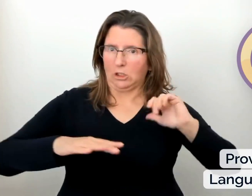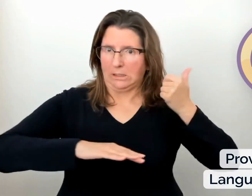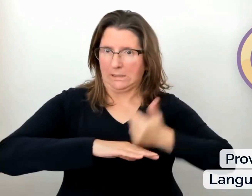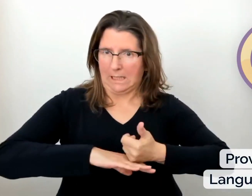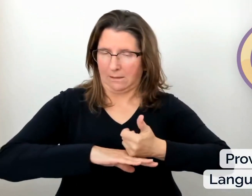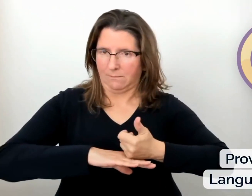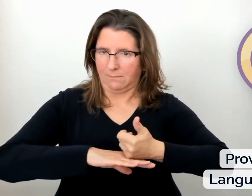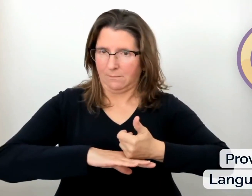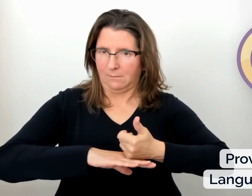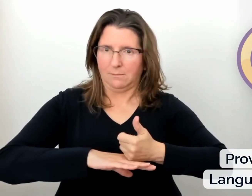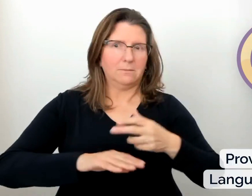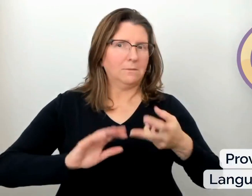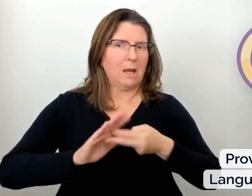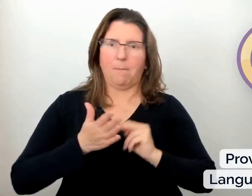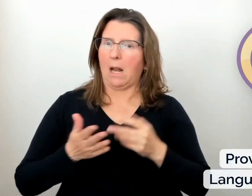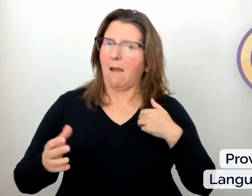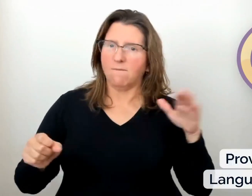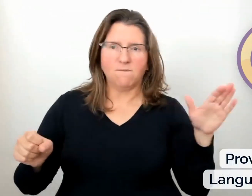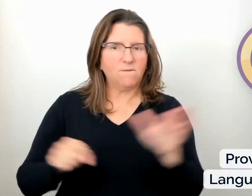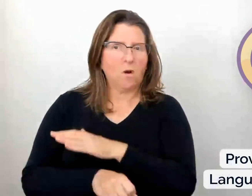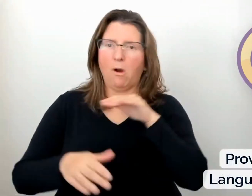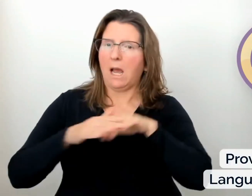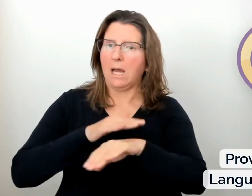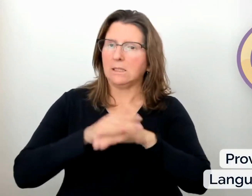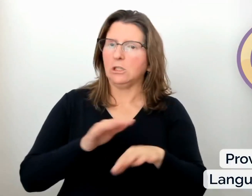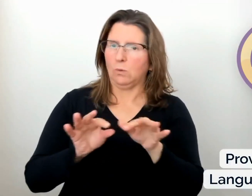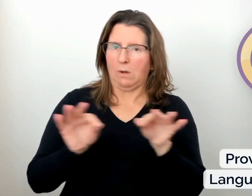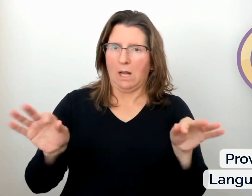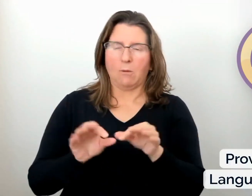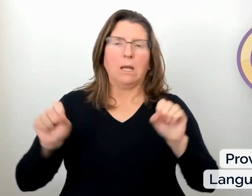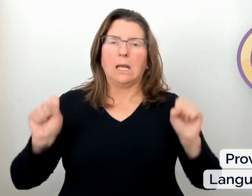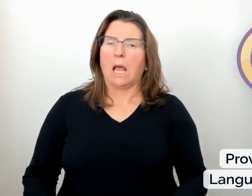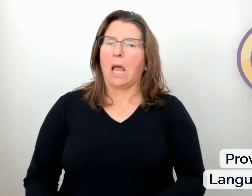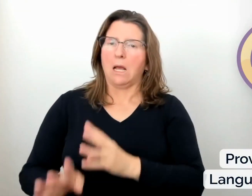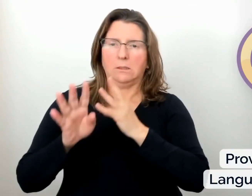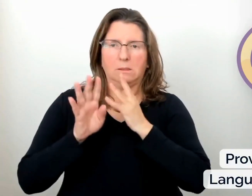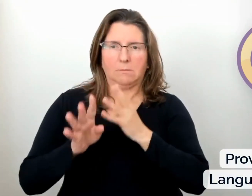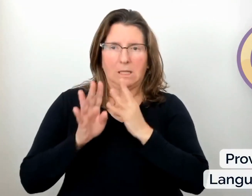In UDL, the assumption is that the student has age appropriate language skills.